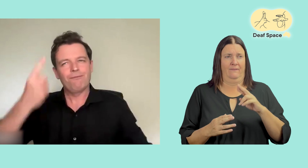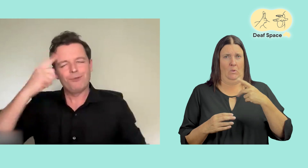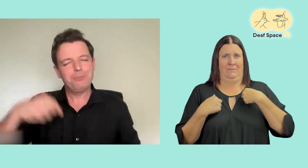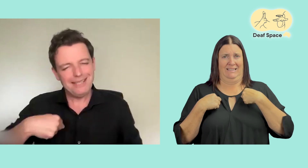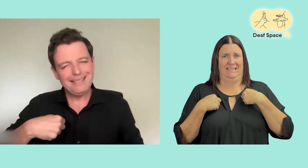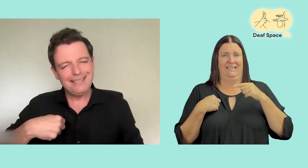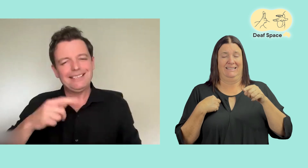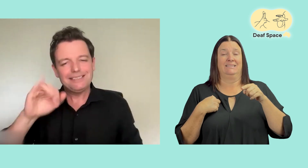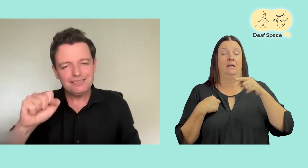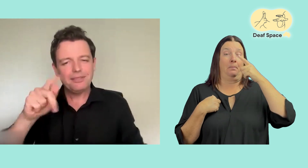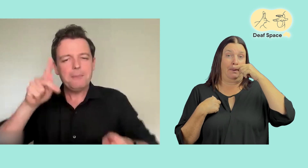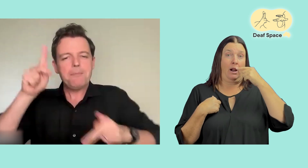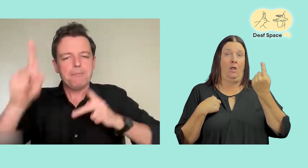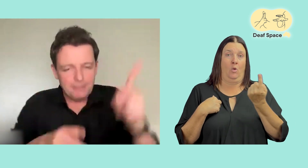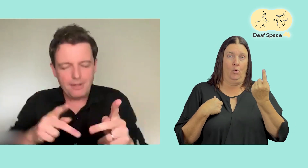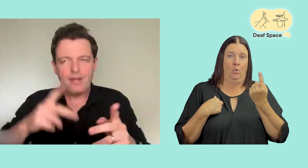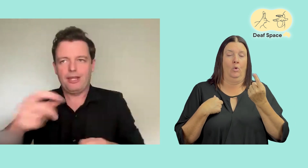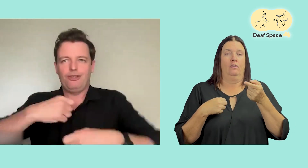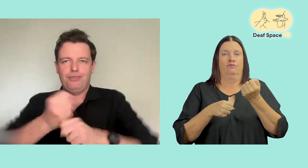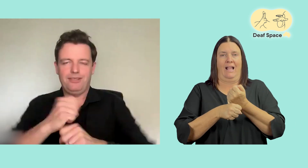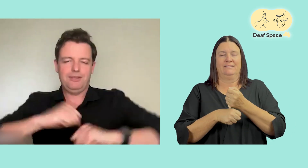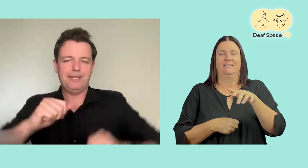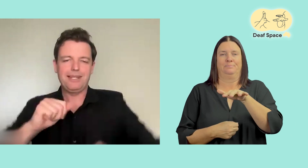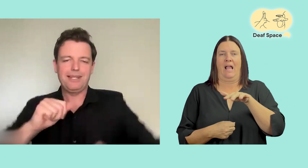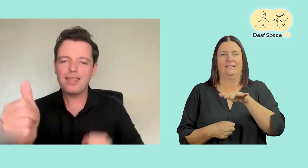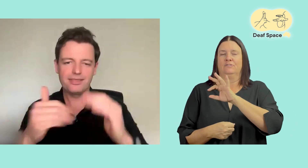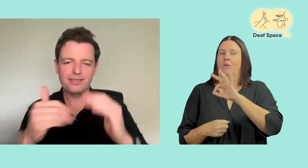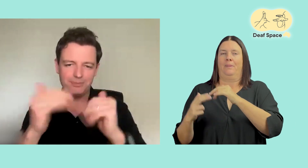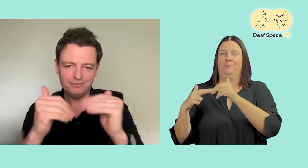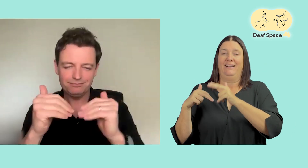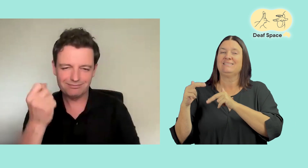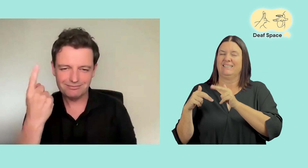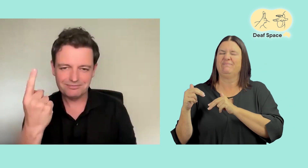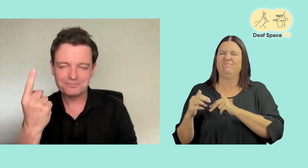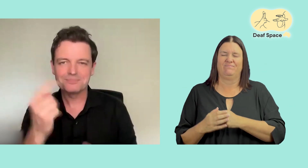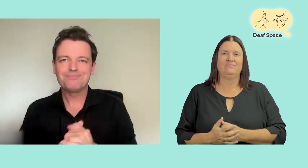For me, it is the people that create the space rather than the building.